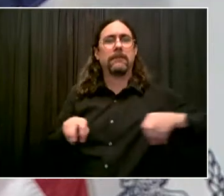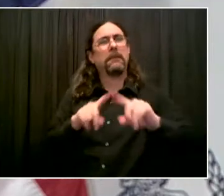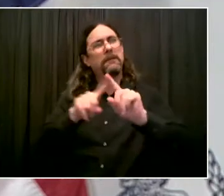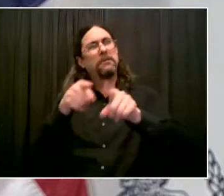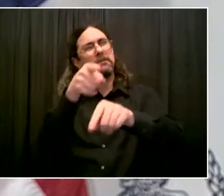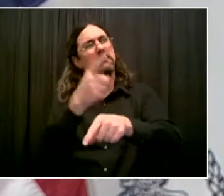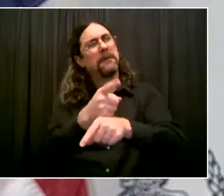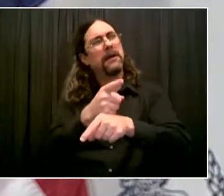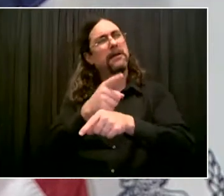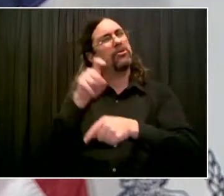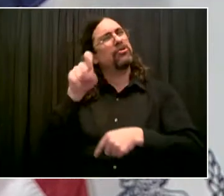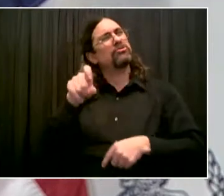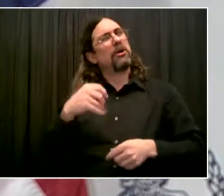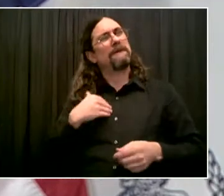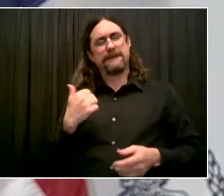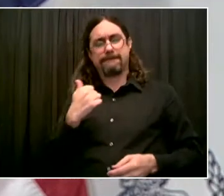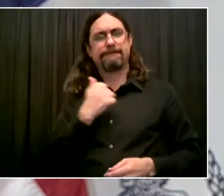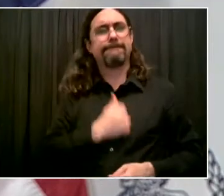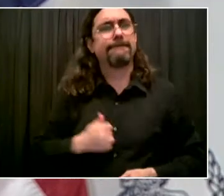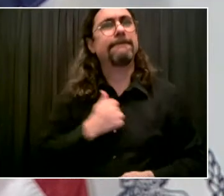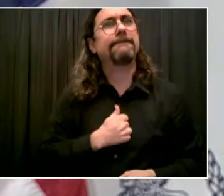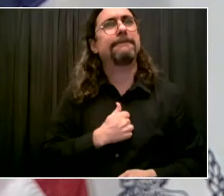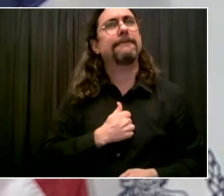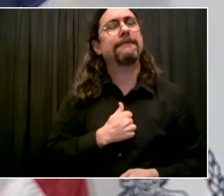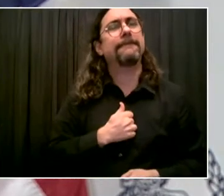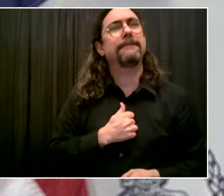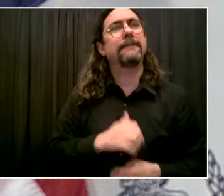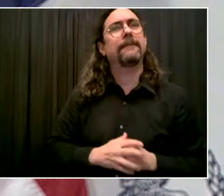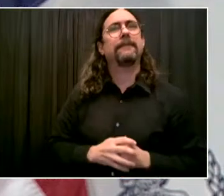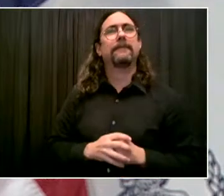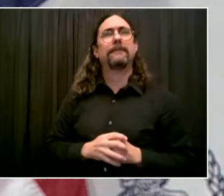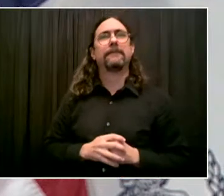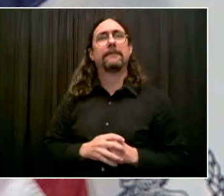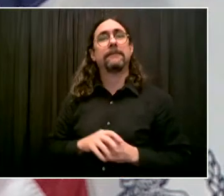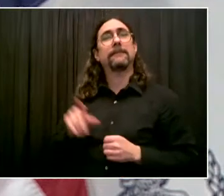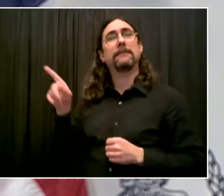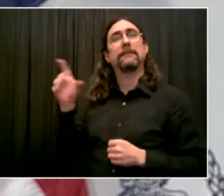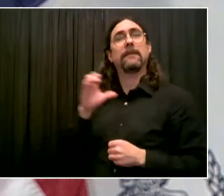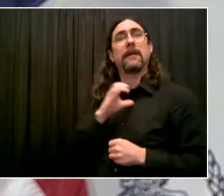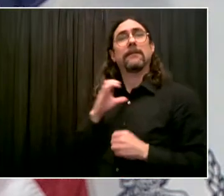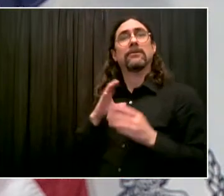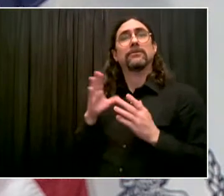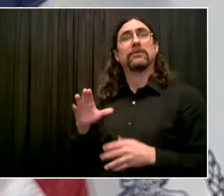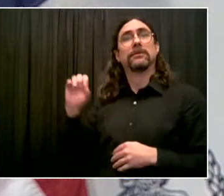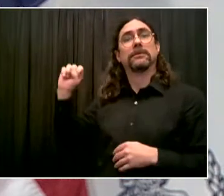IFIF YOU U OLOK K A COMMISSIONER SHEA'S SPEECH TO THE CHAMBER